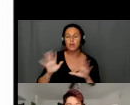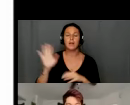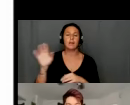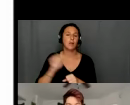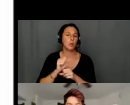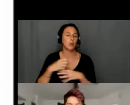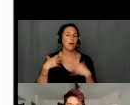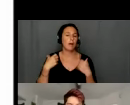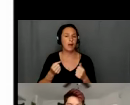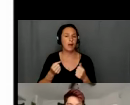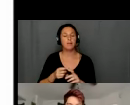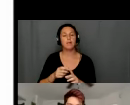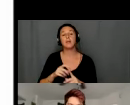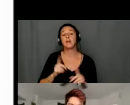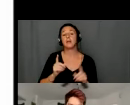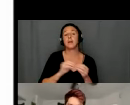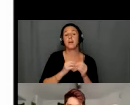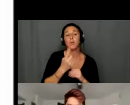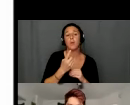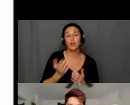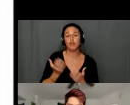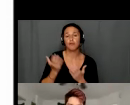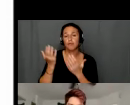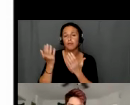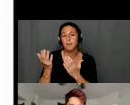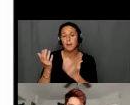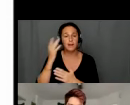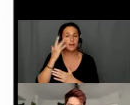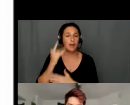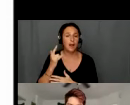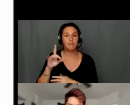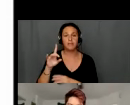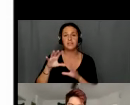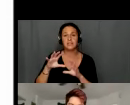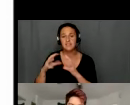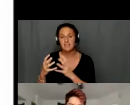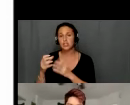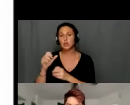Number 1, Recommending the California division of Workers Compensation should work